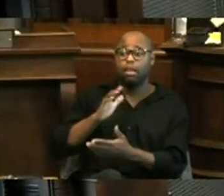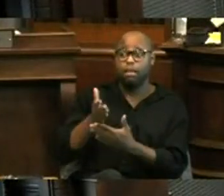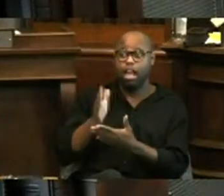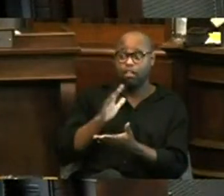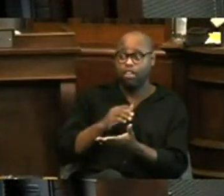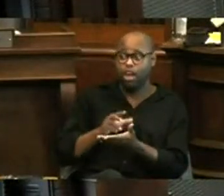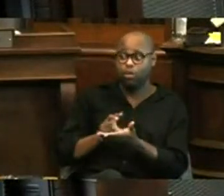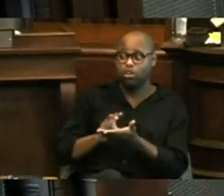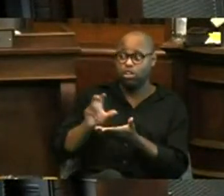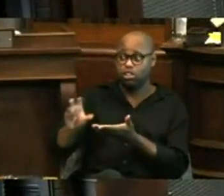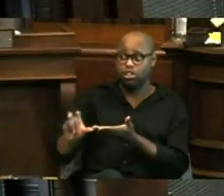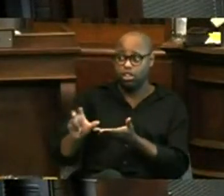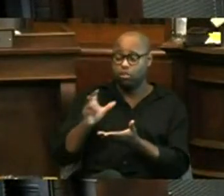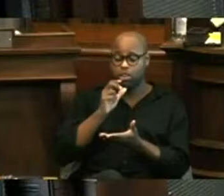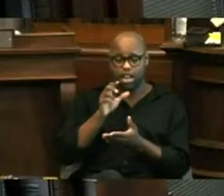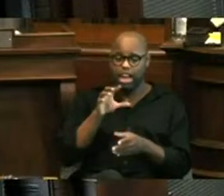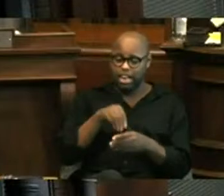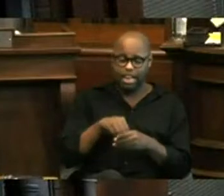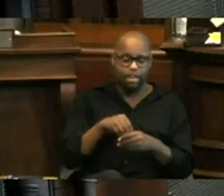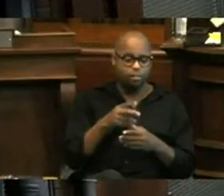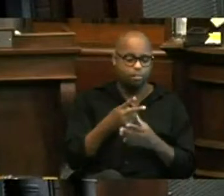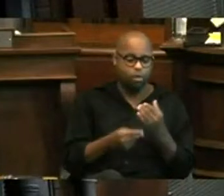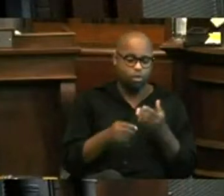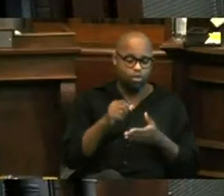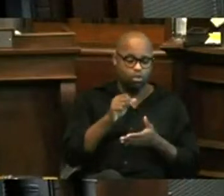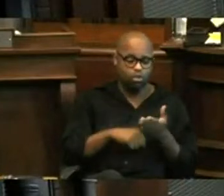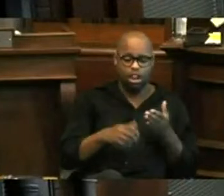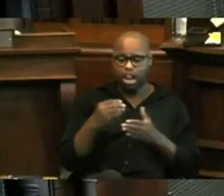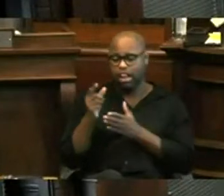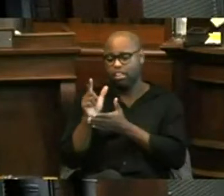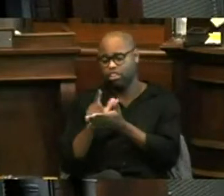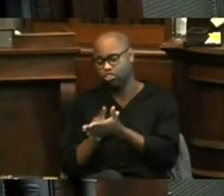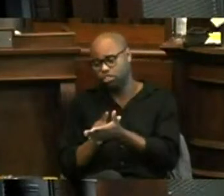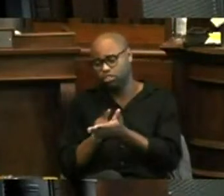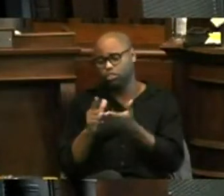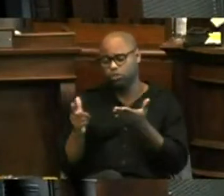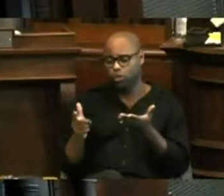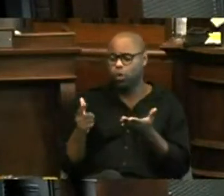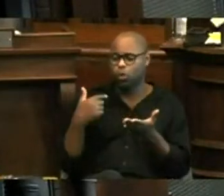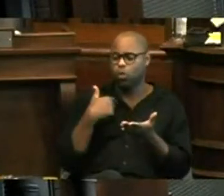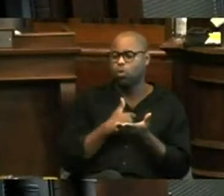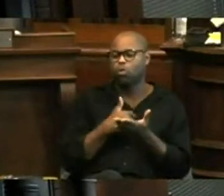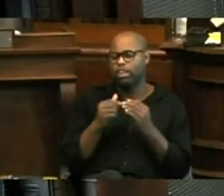that have been prorated were not